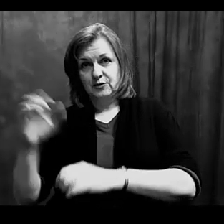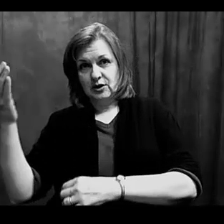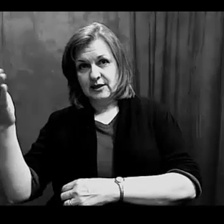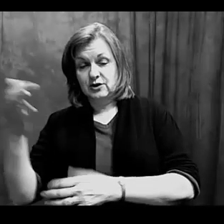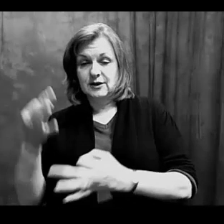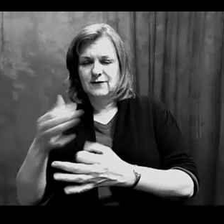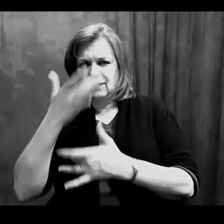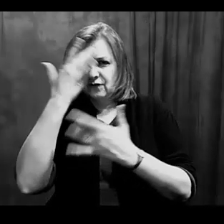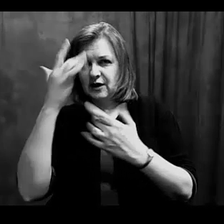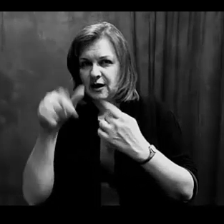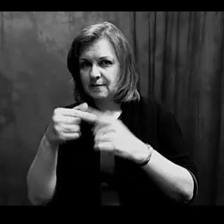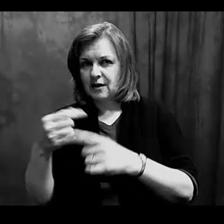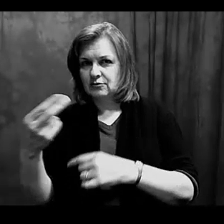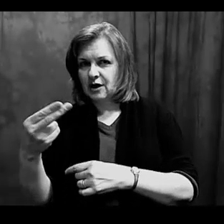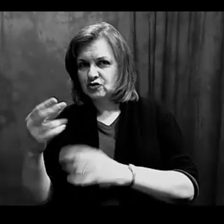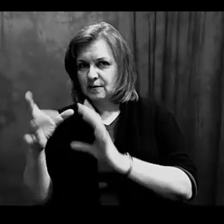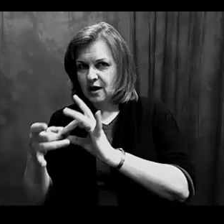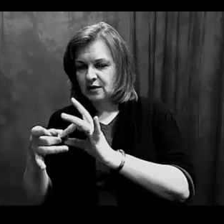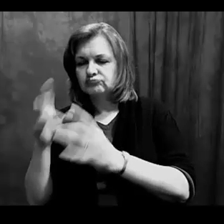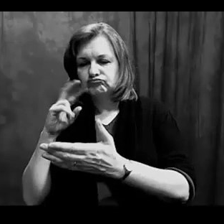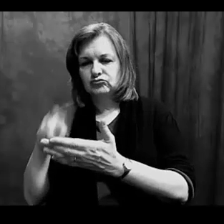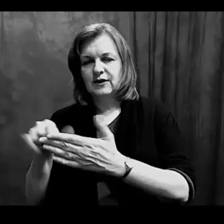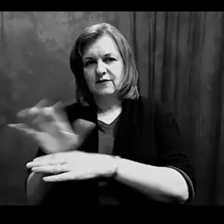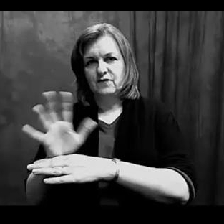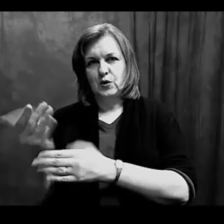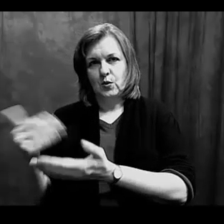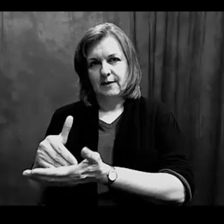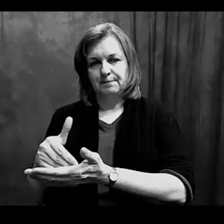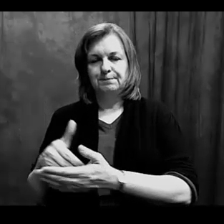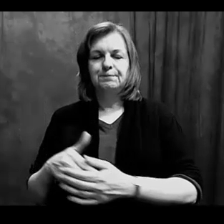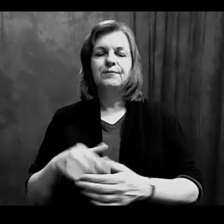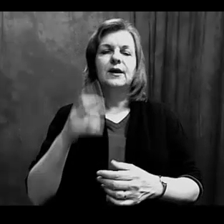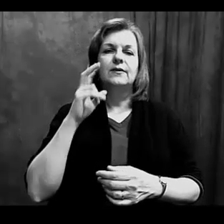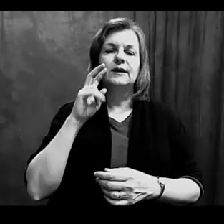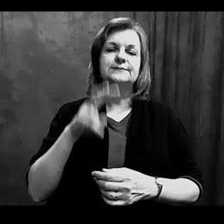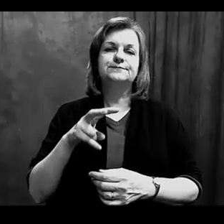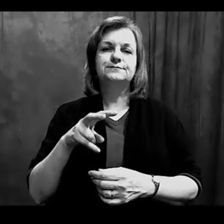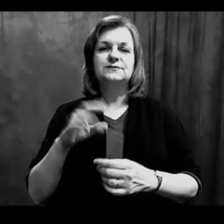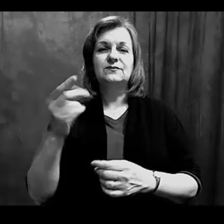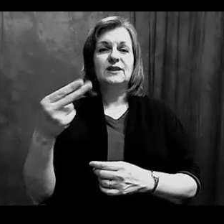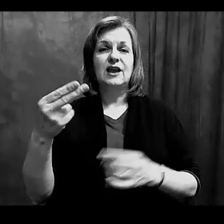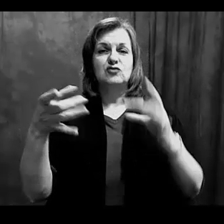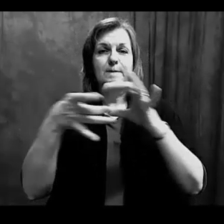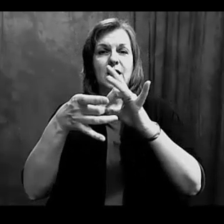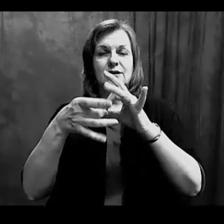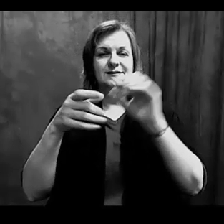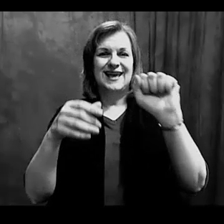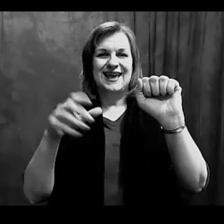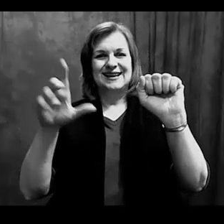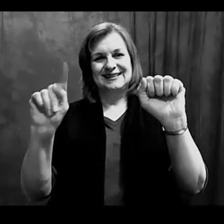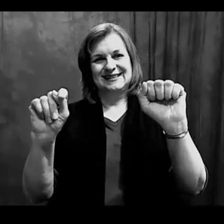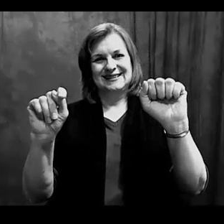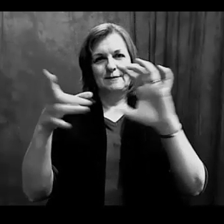now when we do this and we'll talk much more about this later on what we have to think about is